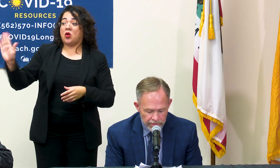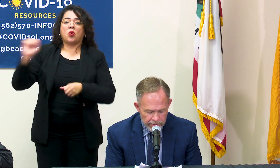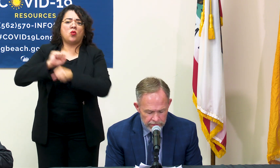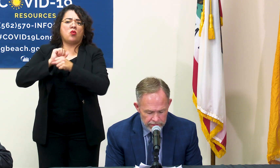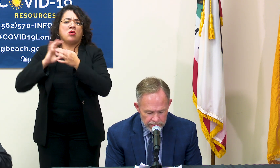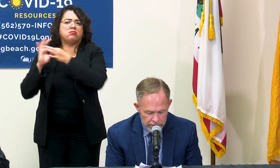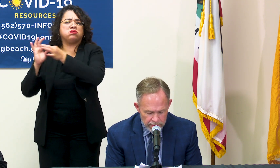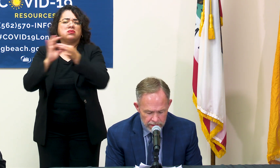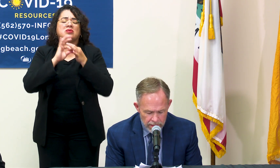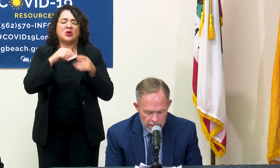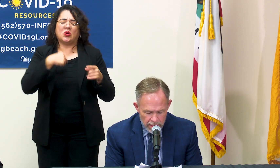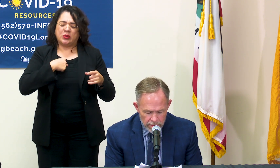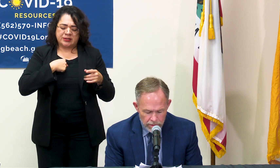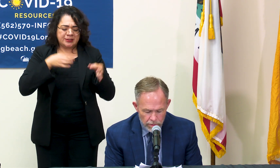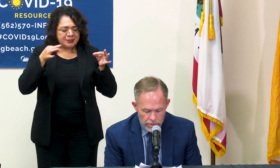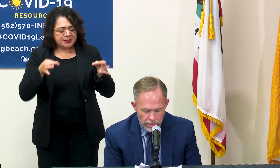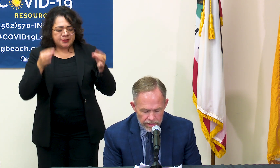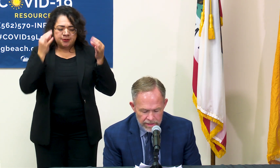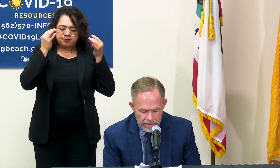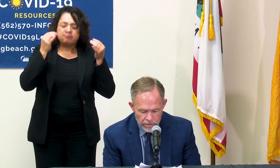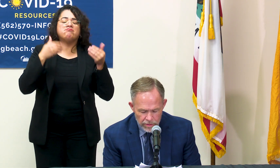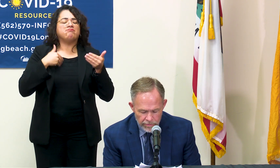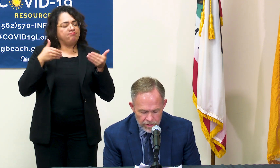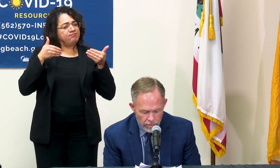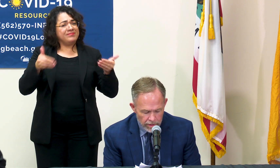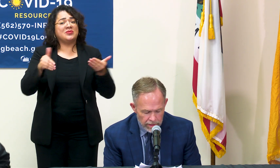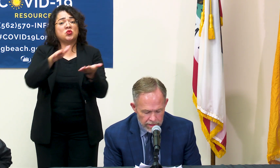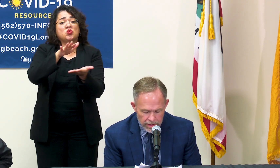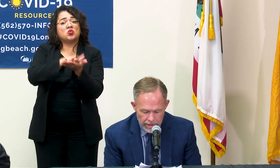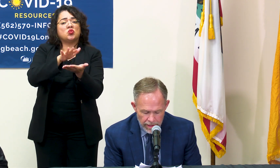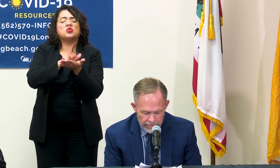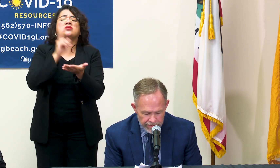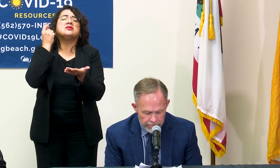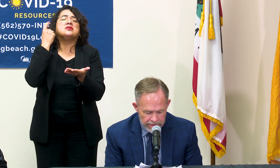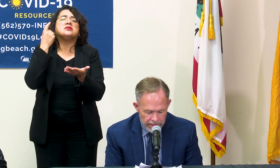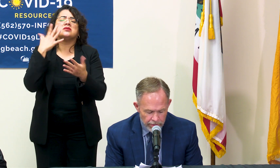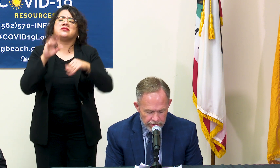difficult decision. Schools are an essential service to our families in our